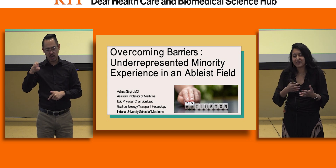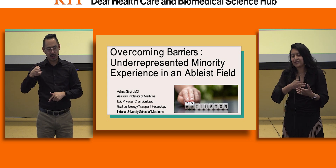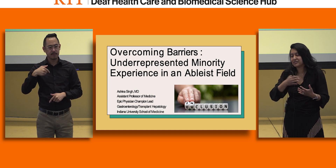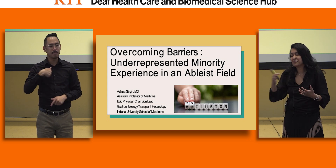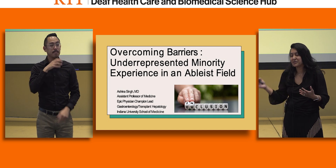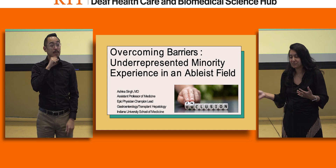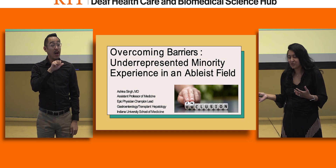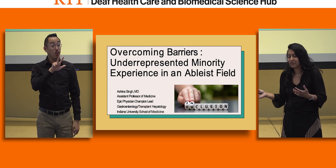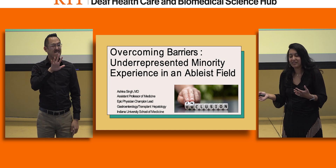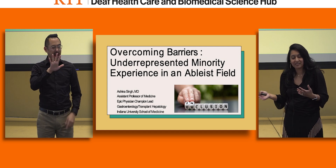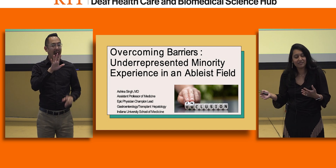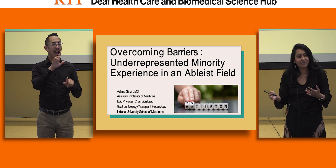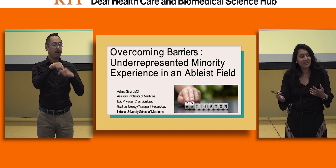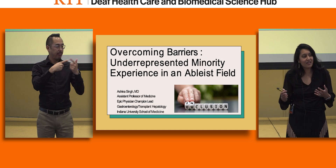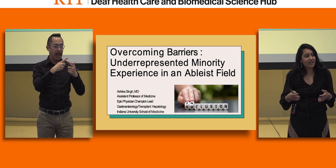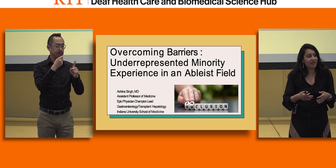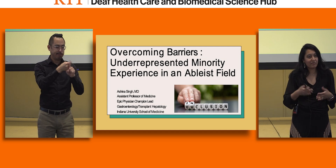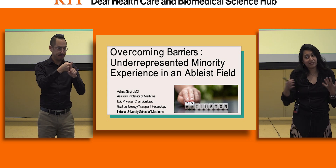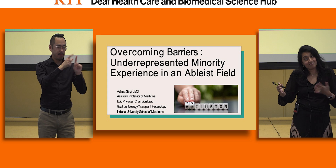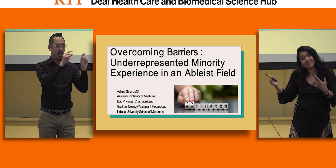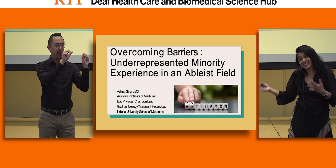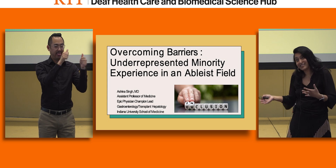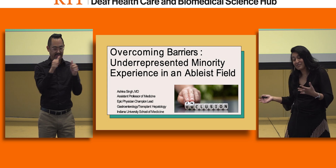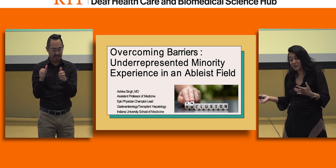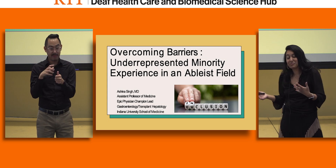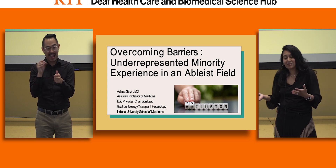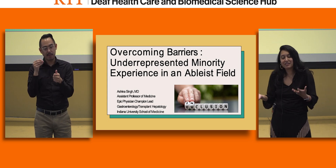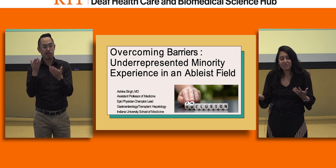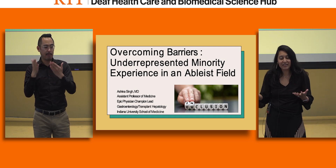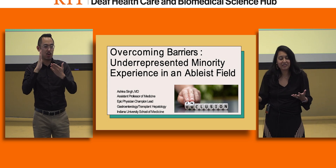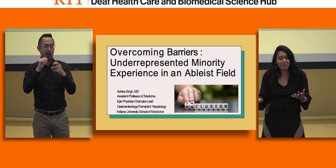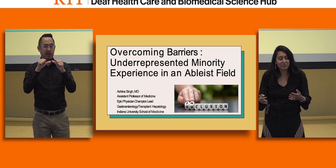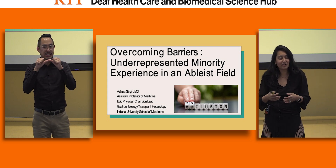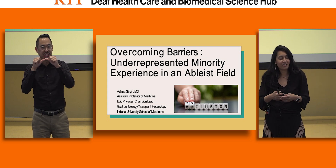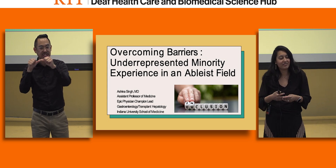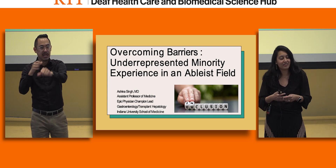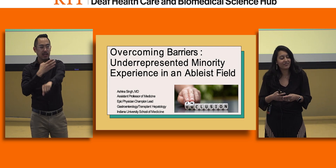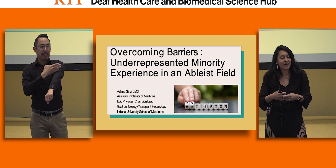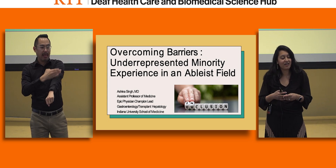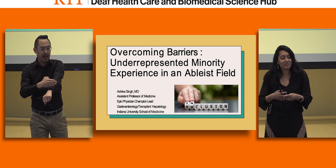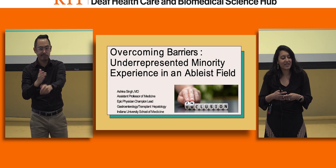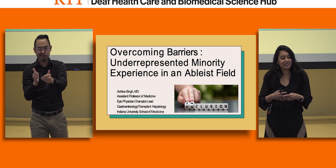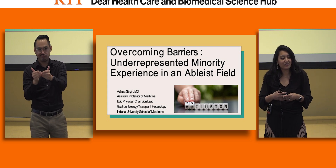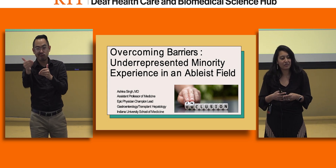and it's been progressive, and--could likely be progressive.